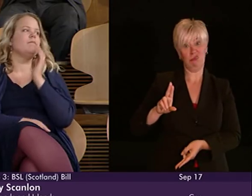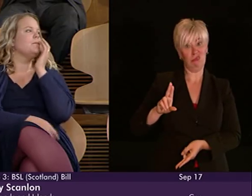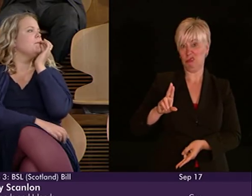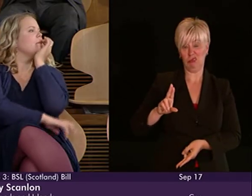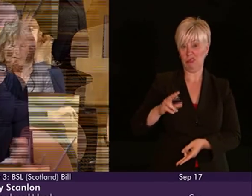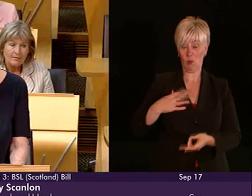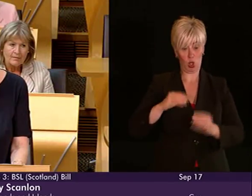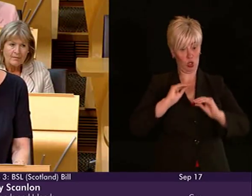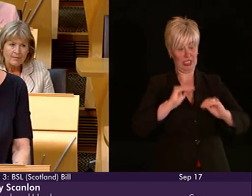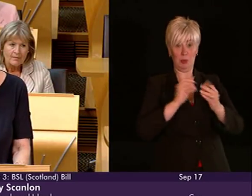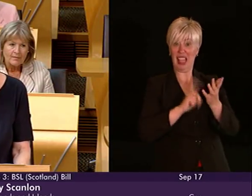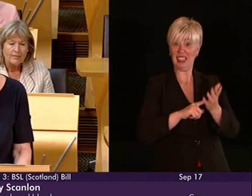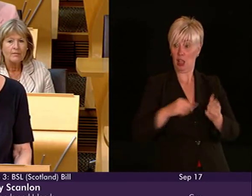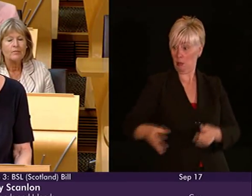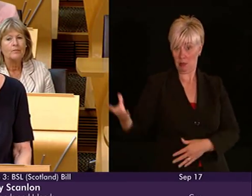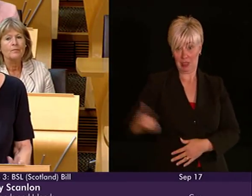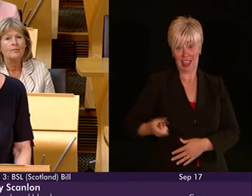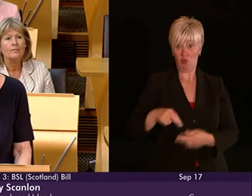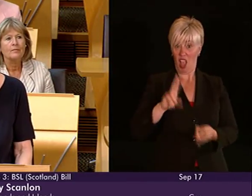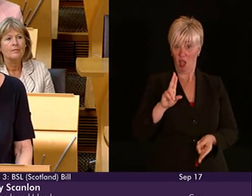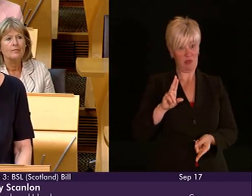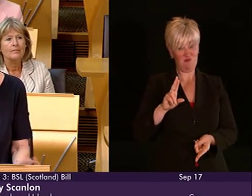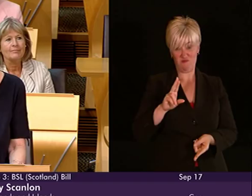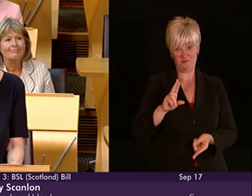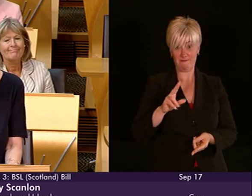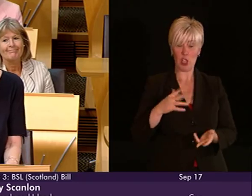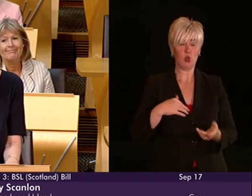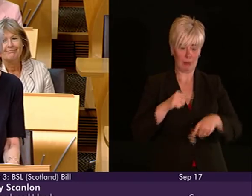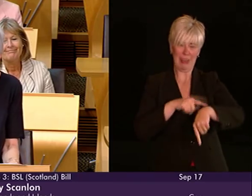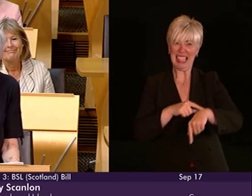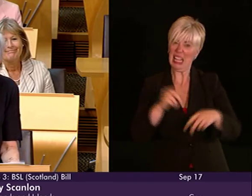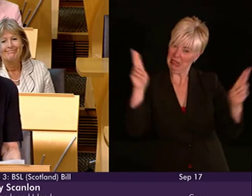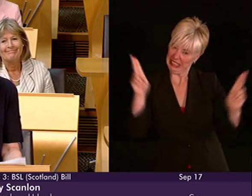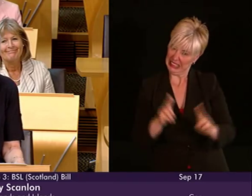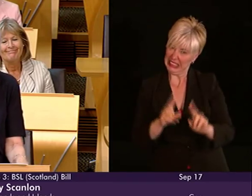for BSL teaching. My five minutes are up. Given that I am summing up, I will finish my points later.